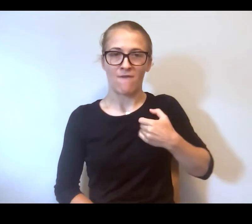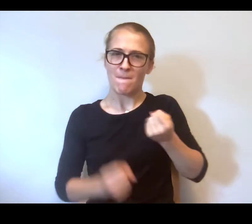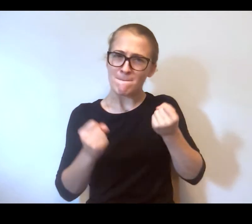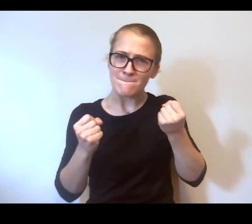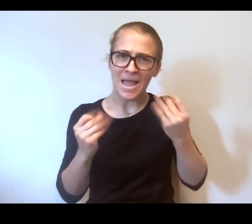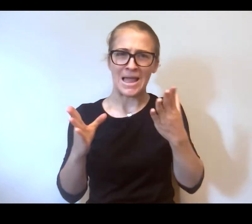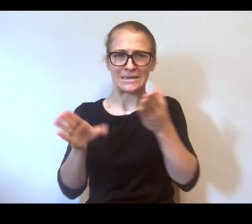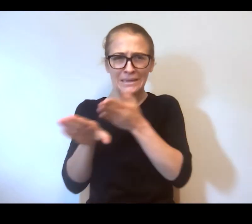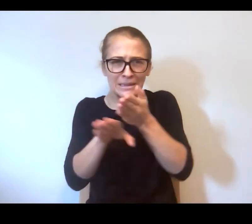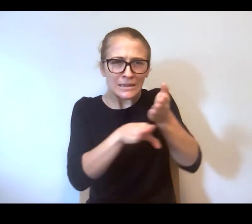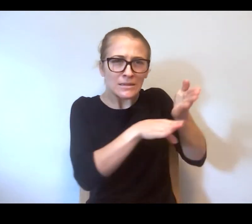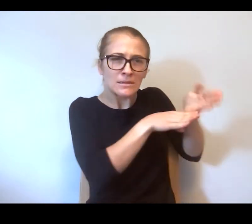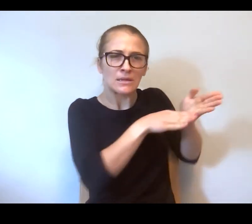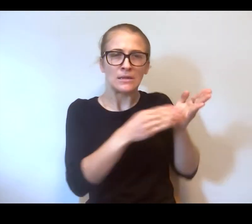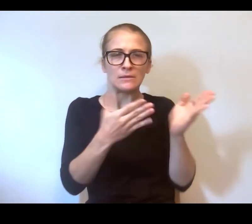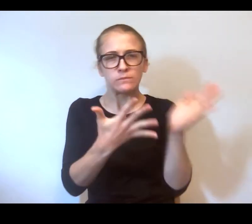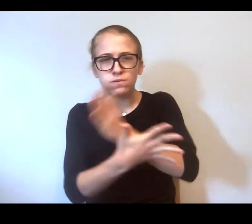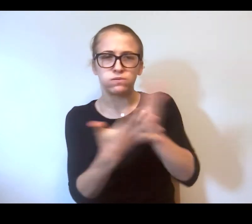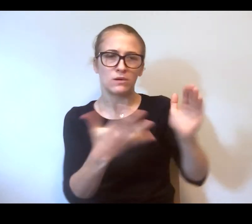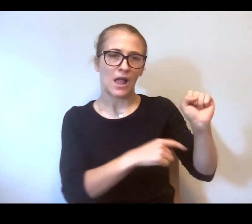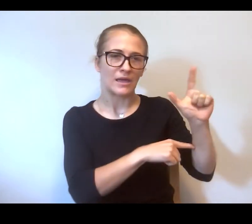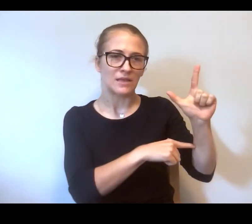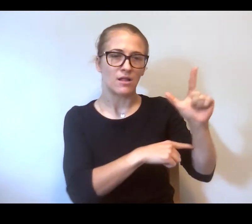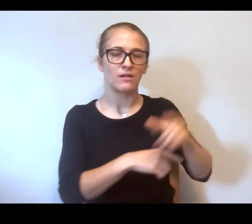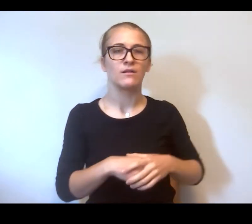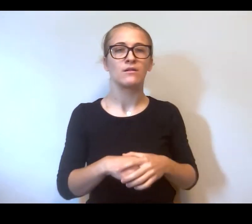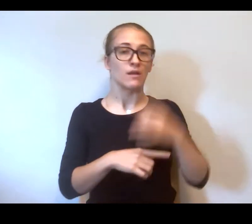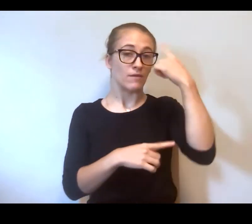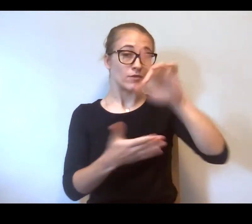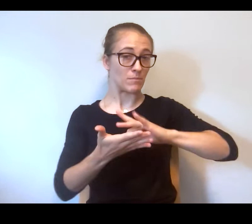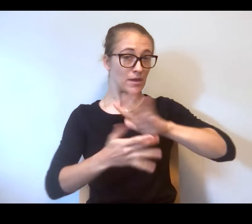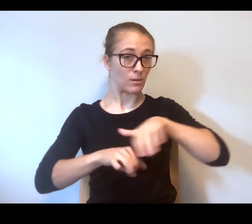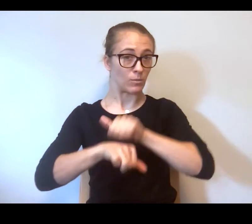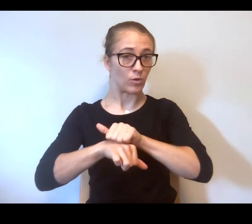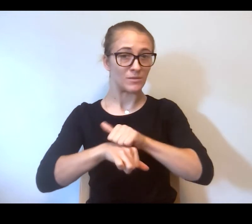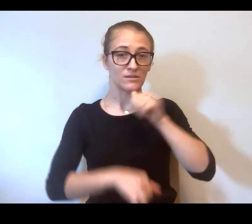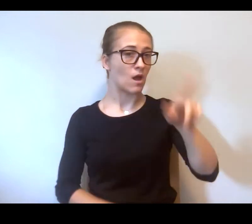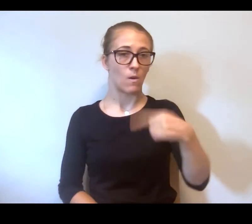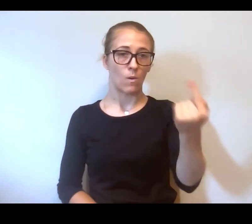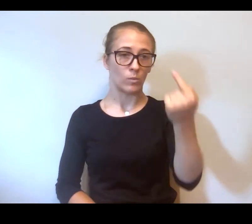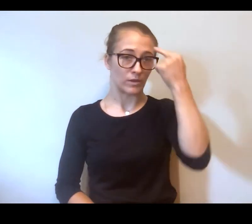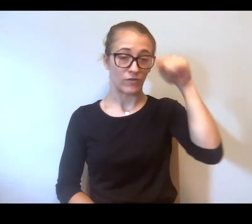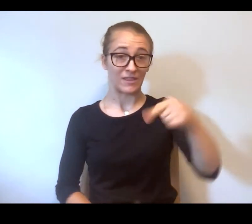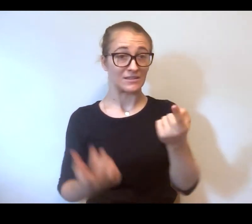are many different forms of sign language. So when it comes to medical appointments -- it was not